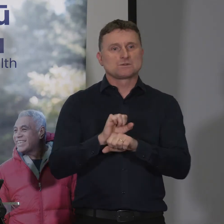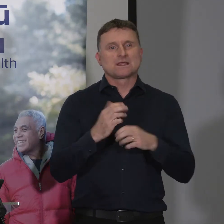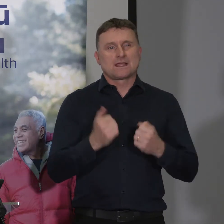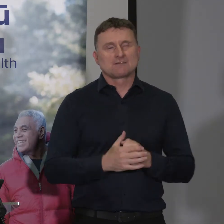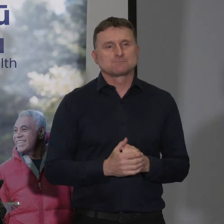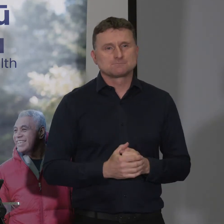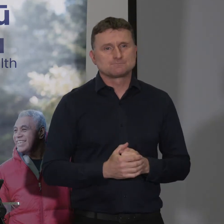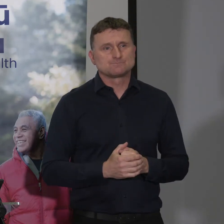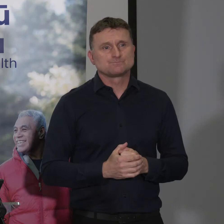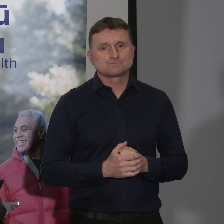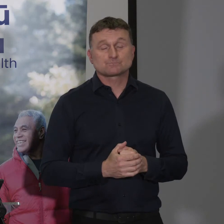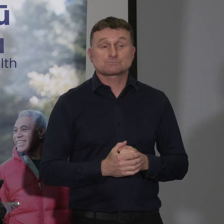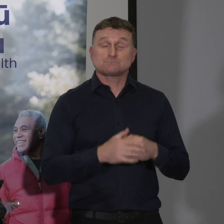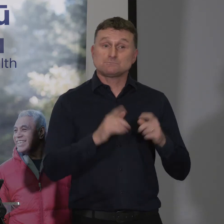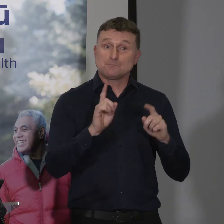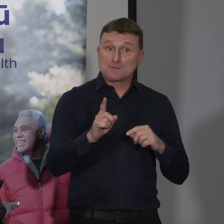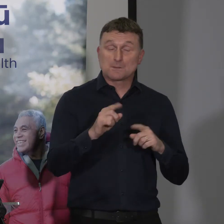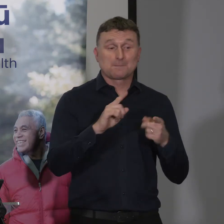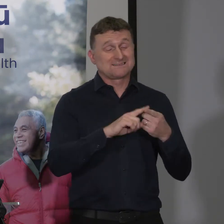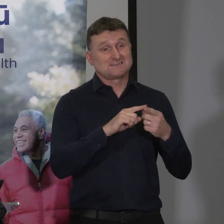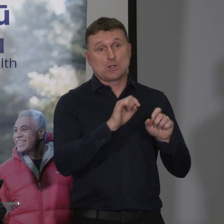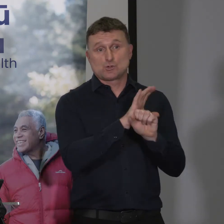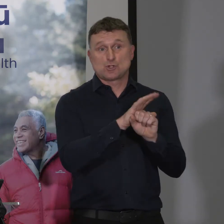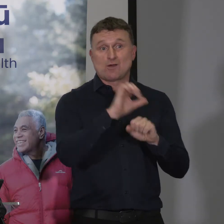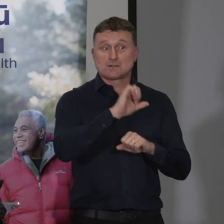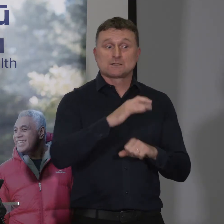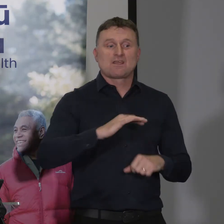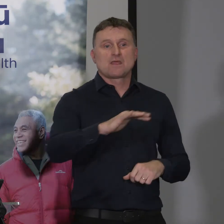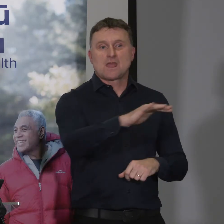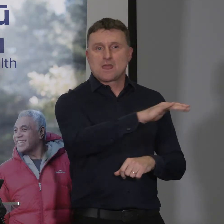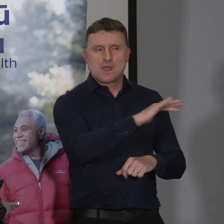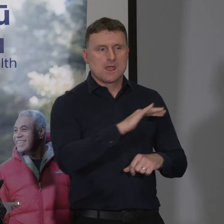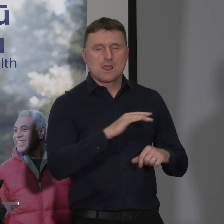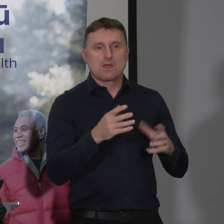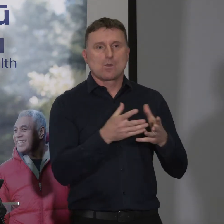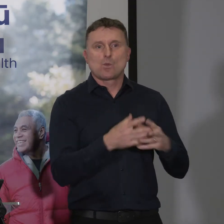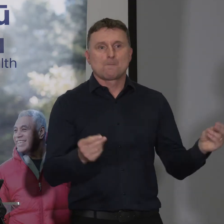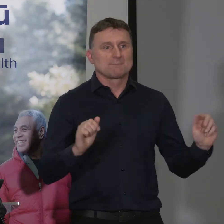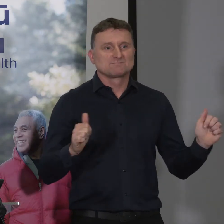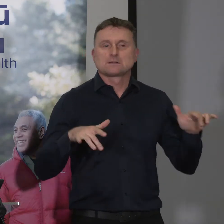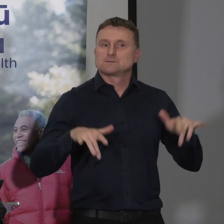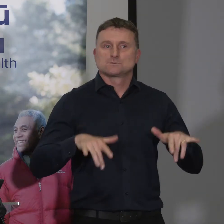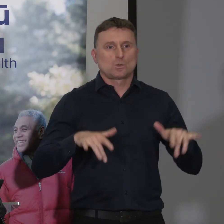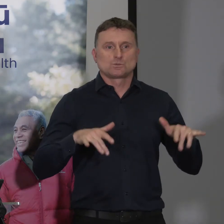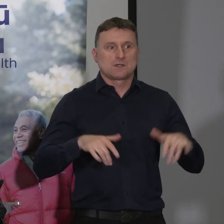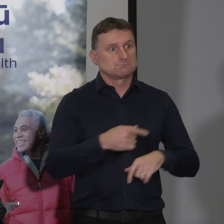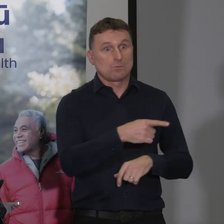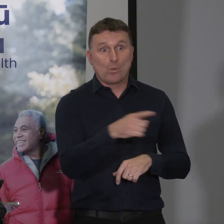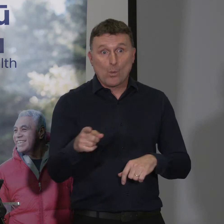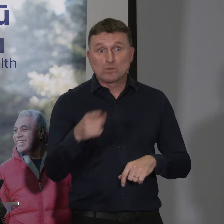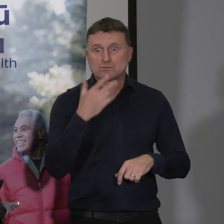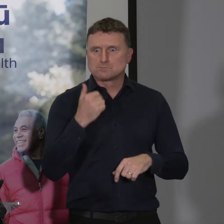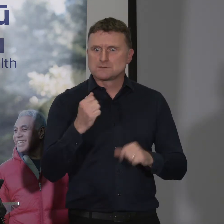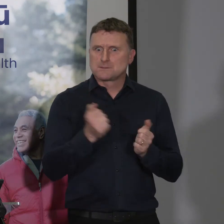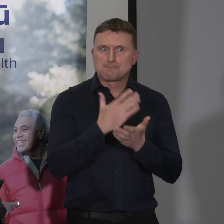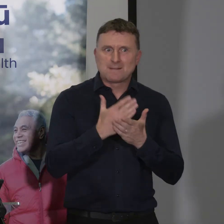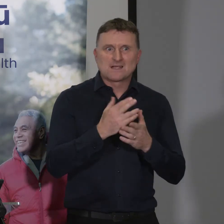reminds us that as much as we